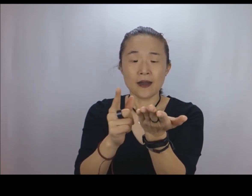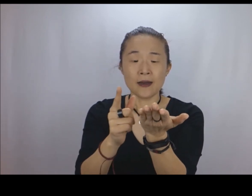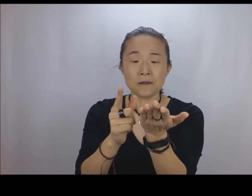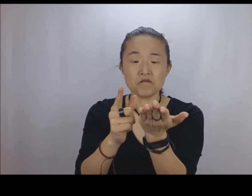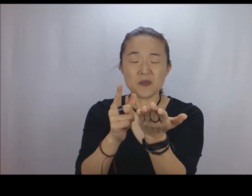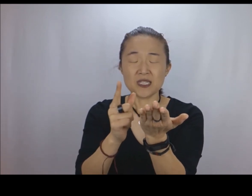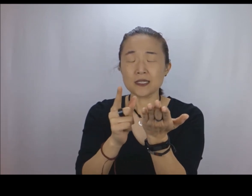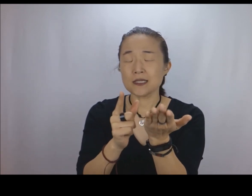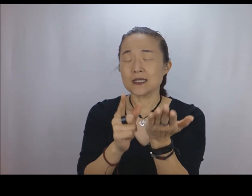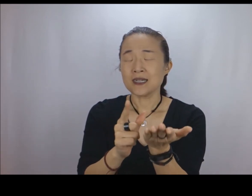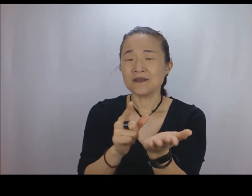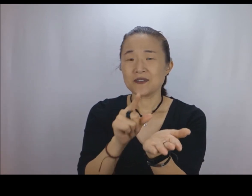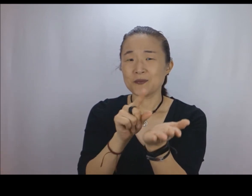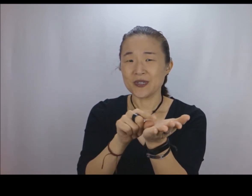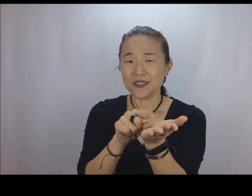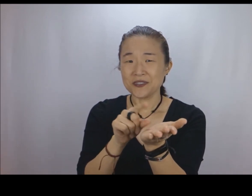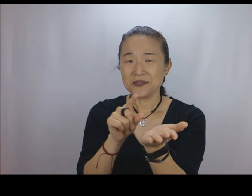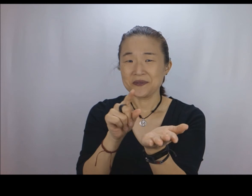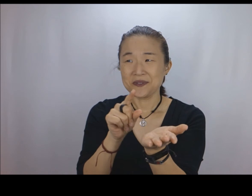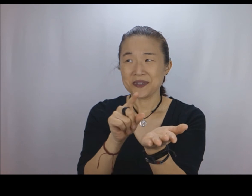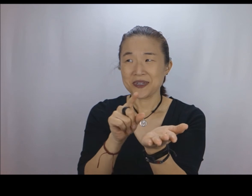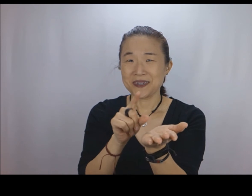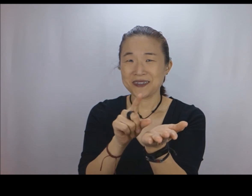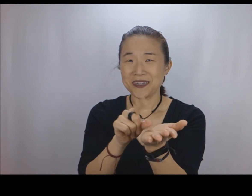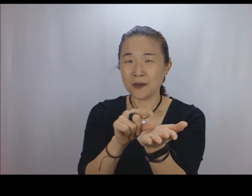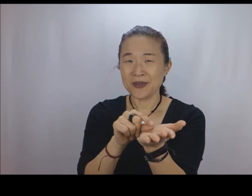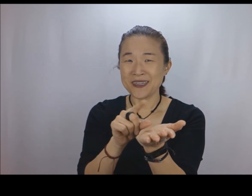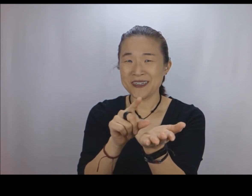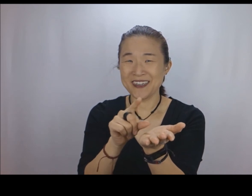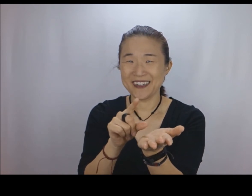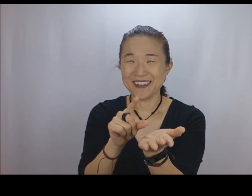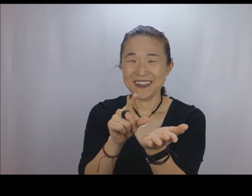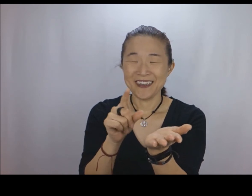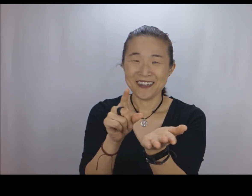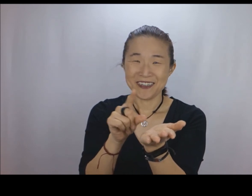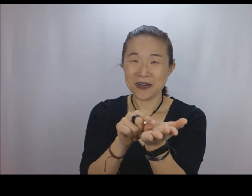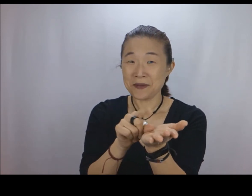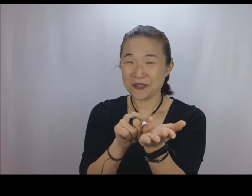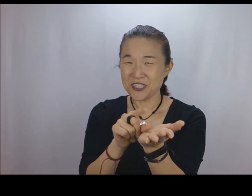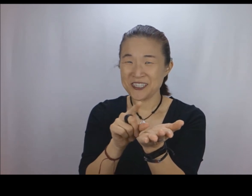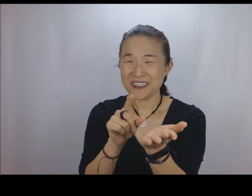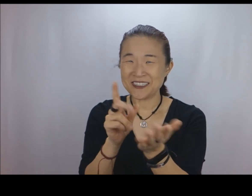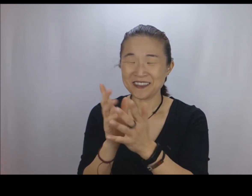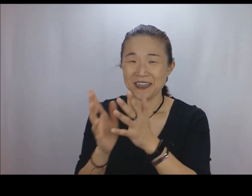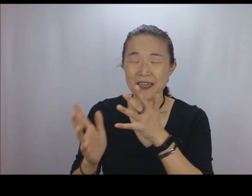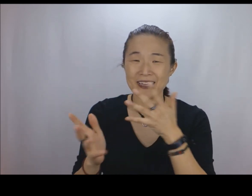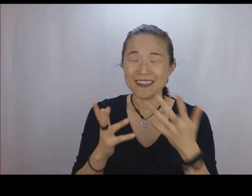This is the sign for printer, copy, copy machine,